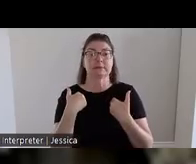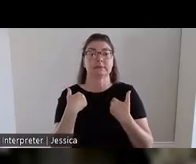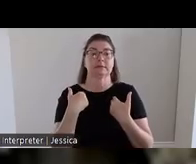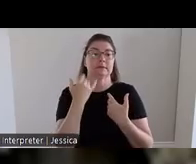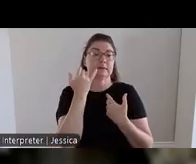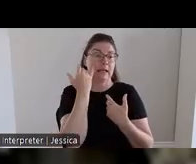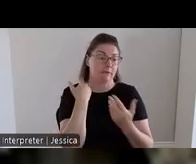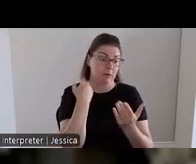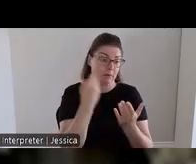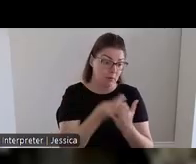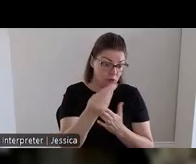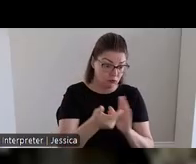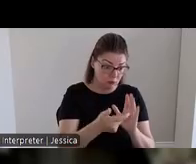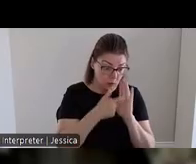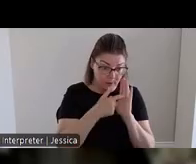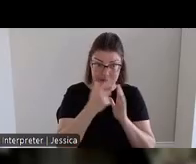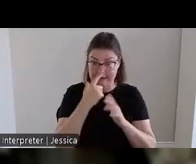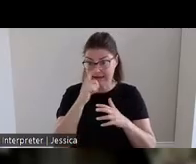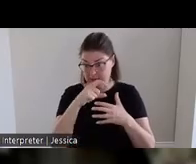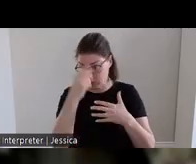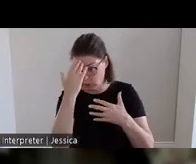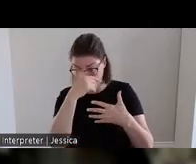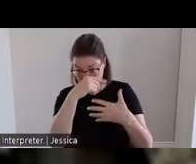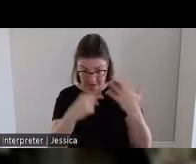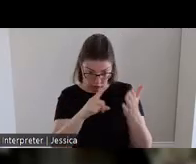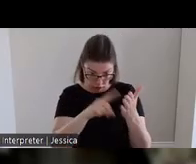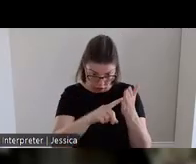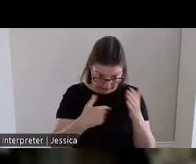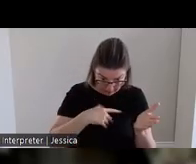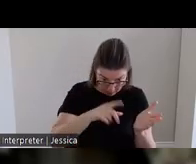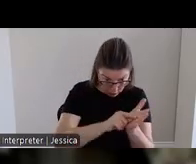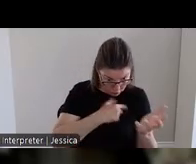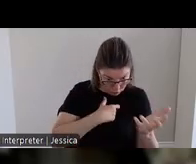requirements at your institution you can check to see if publishers are meeting their